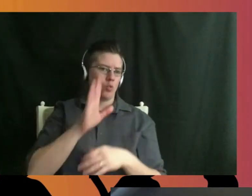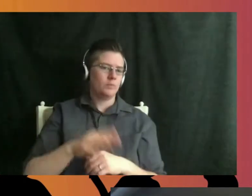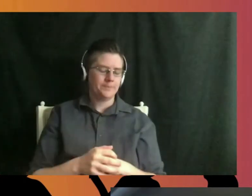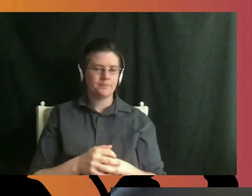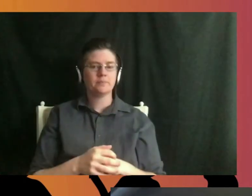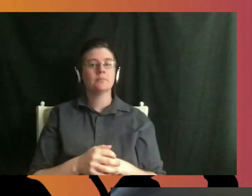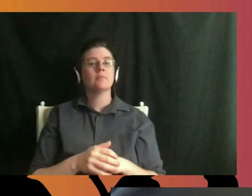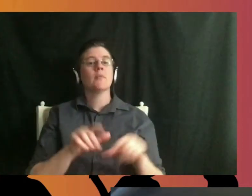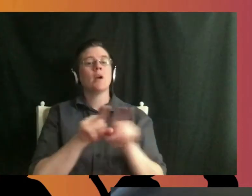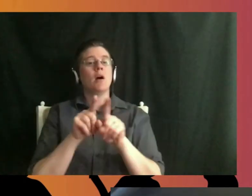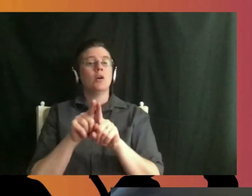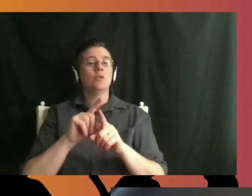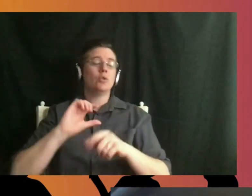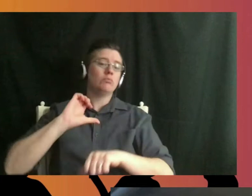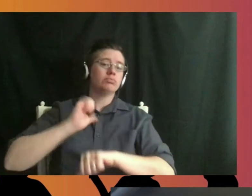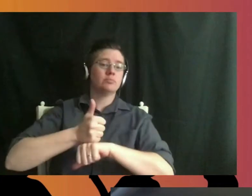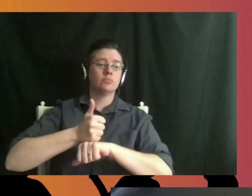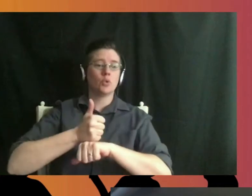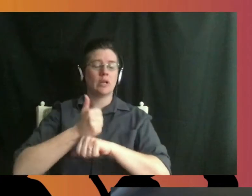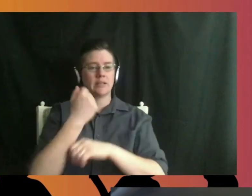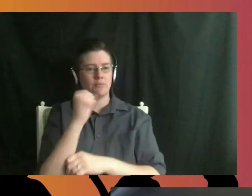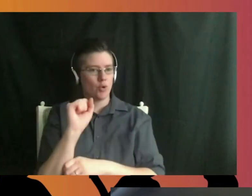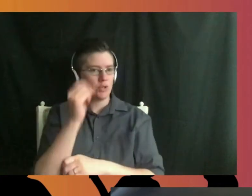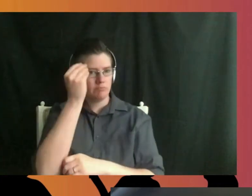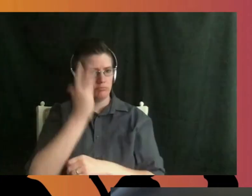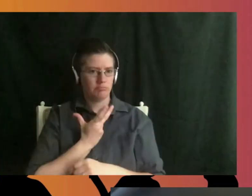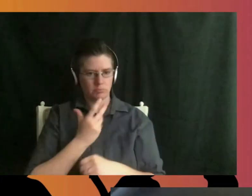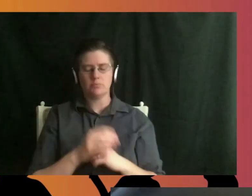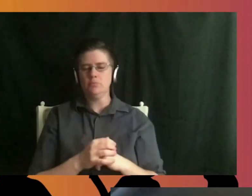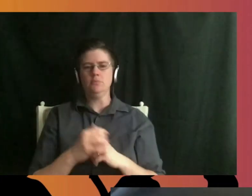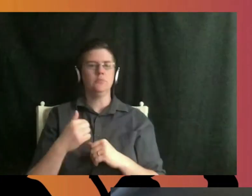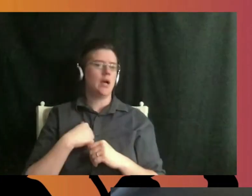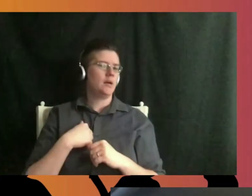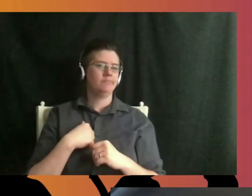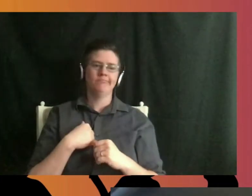ever need help just hit me up and i'm always down to supporting to give advice um and so